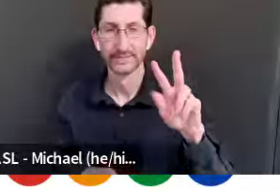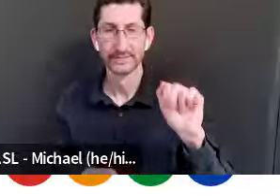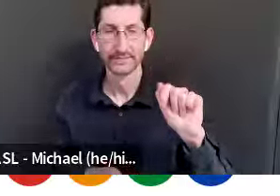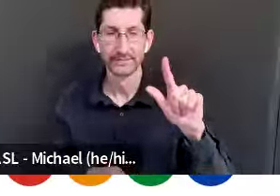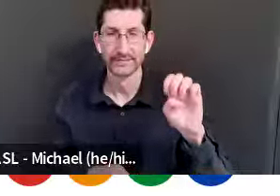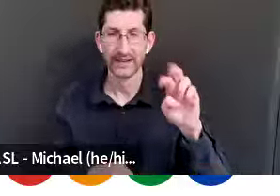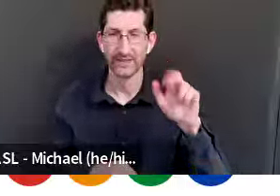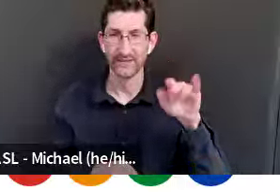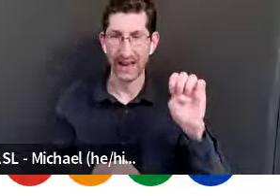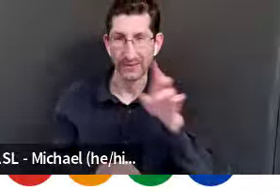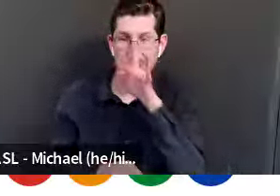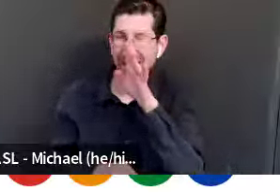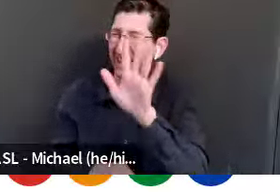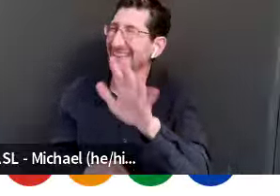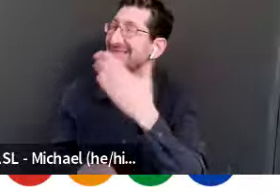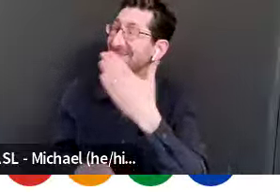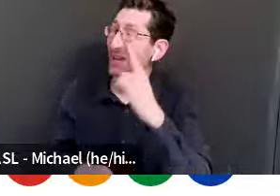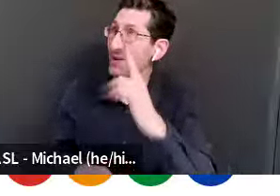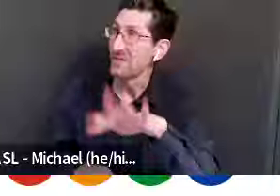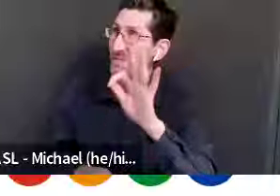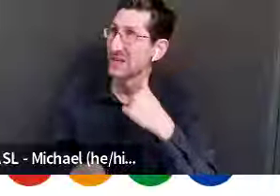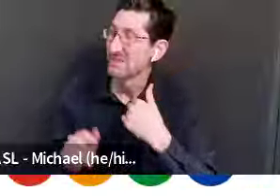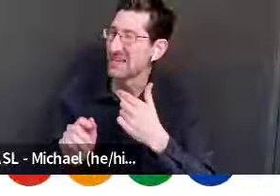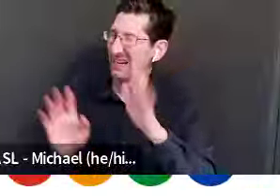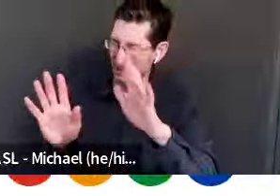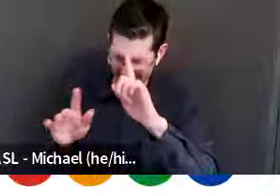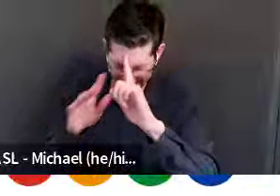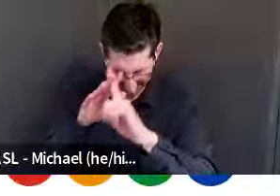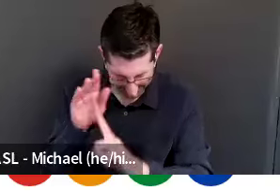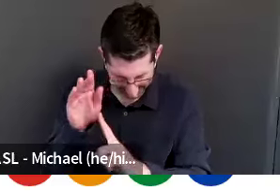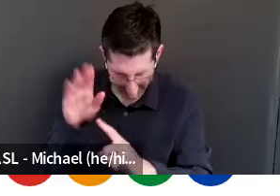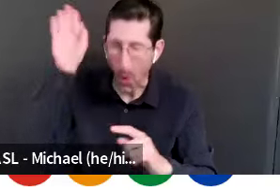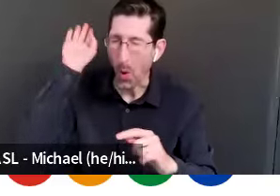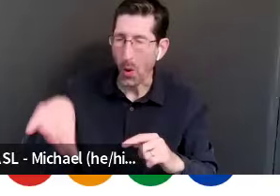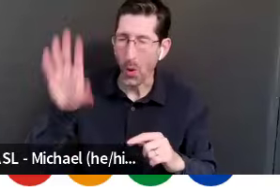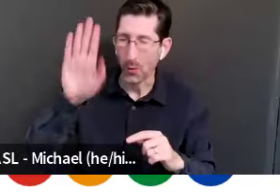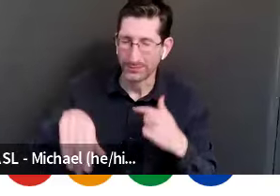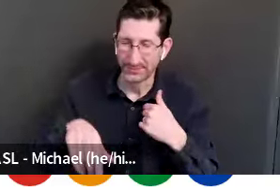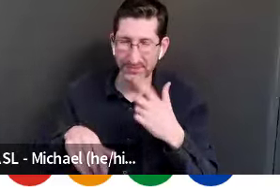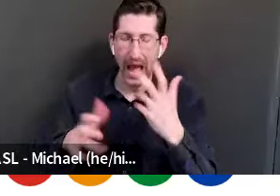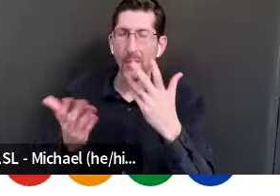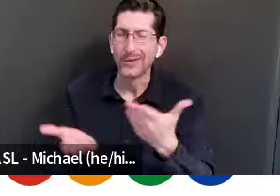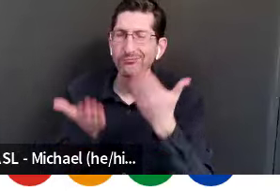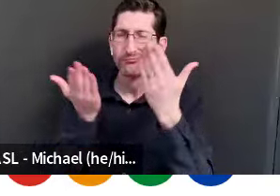THANK YOU. TRYING TO REMEMBER WHAT I WANTED